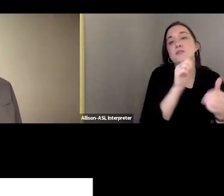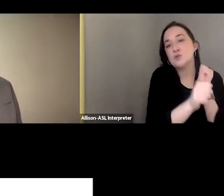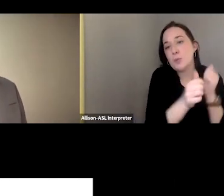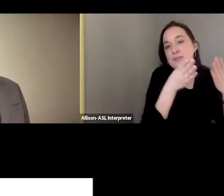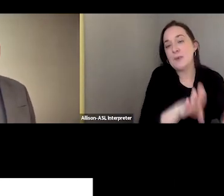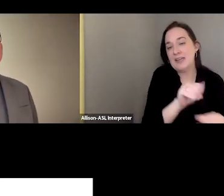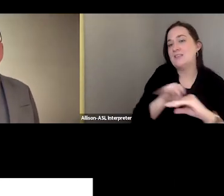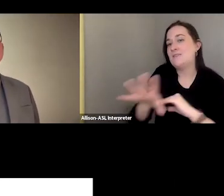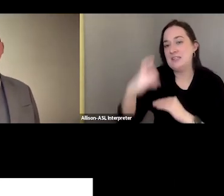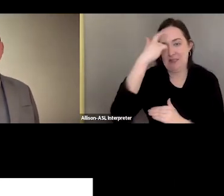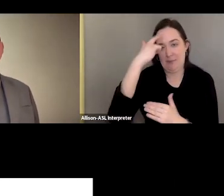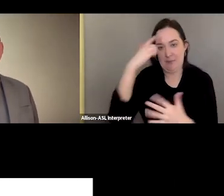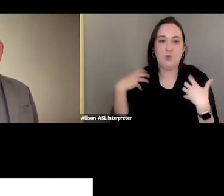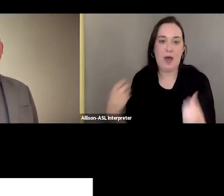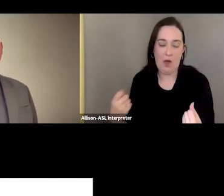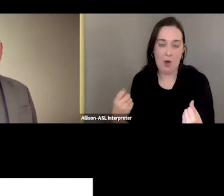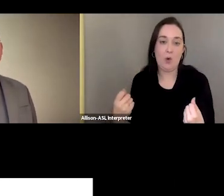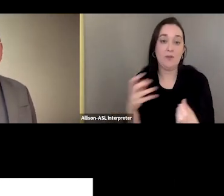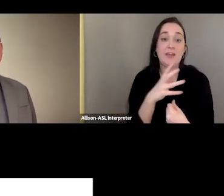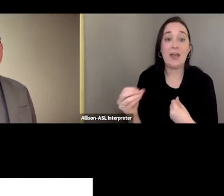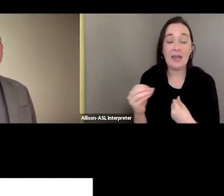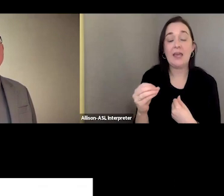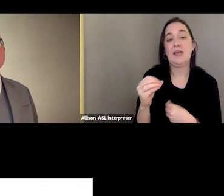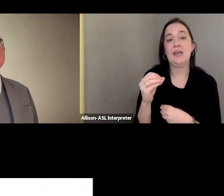use as well, since those things are now connected for this population.